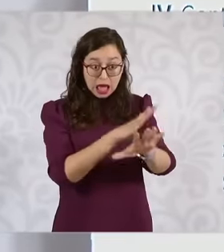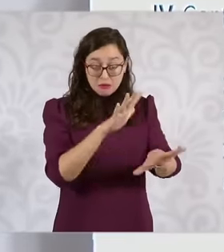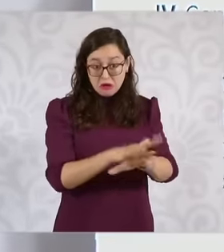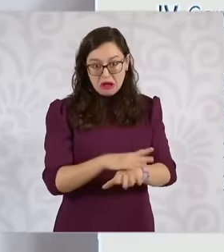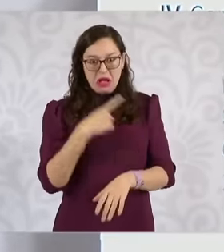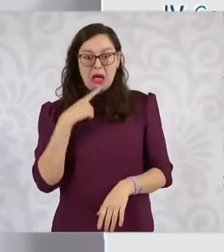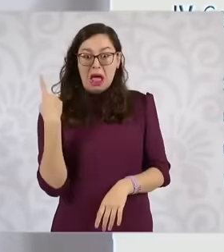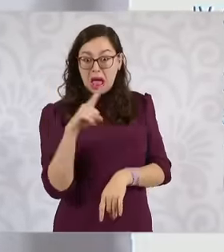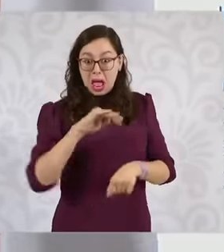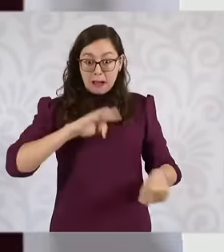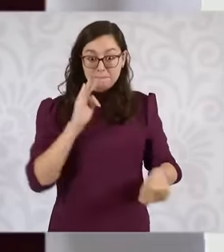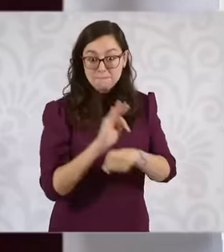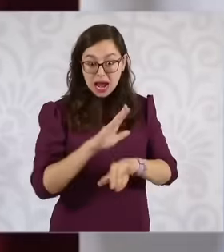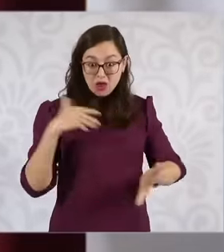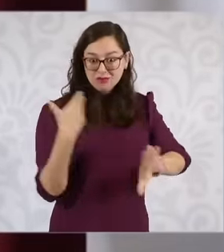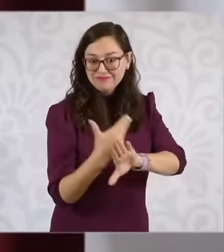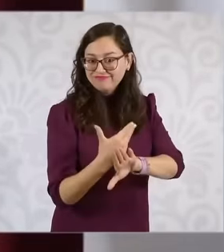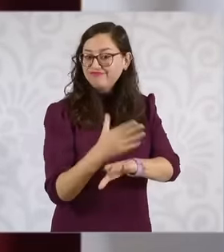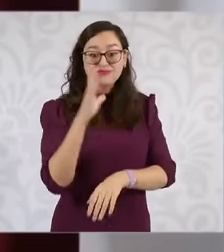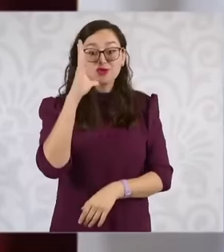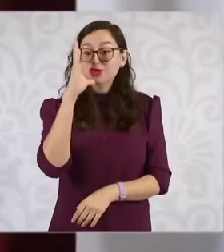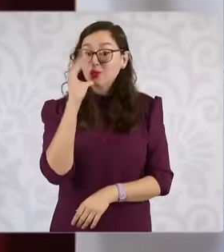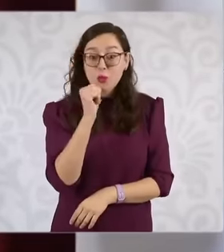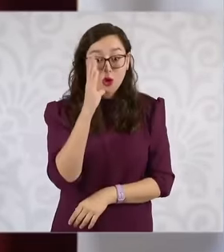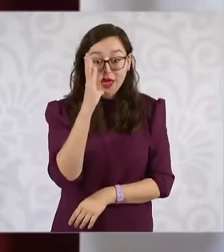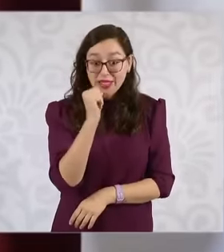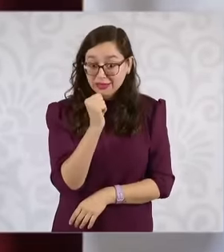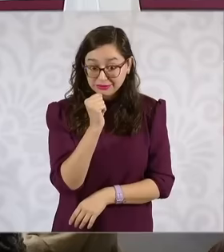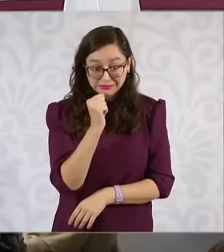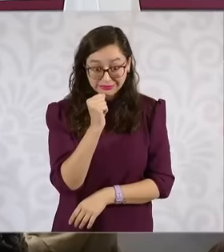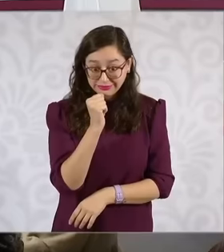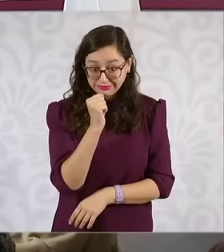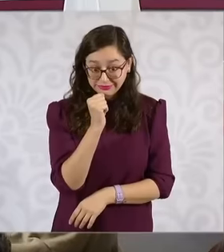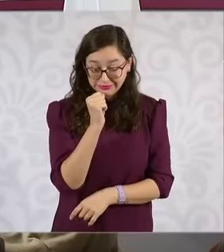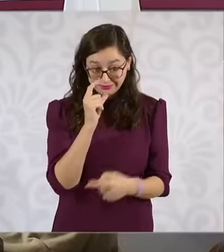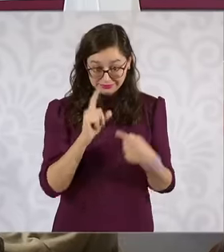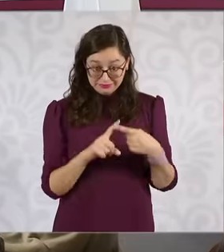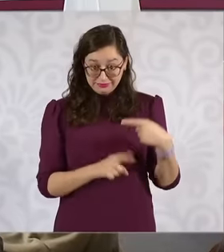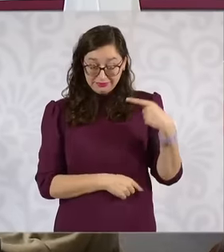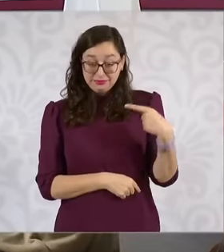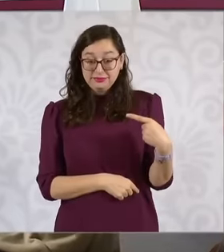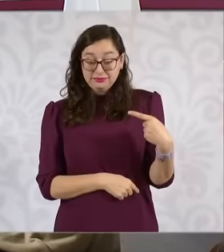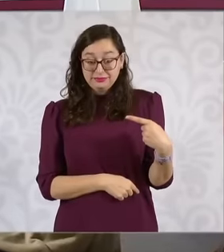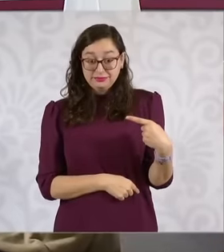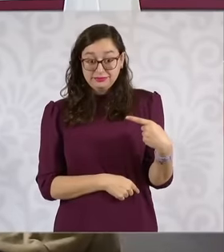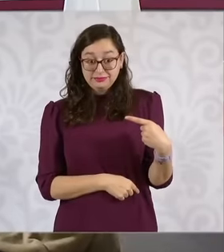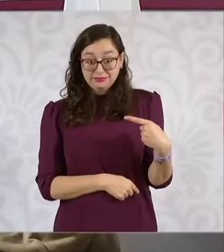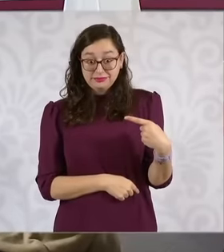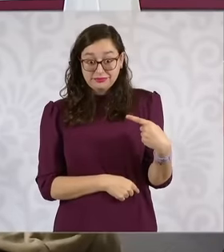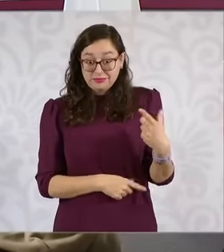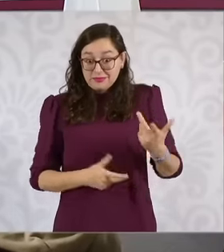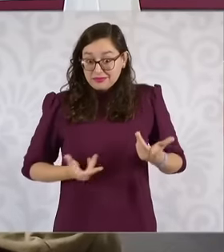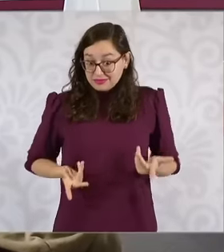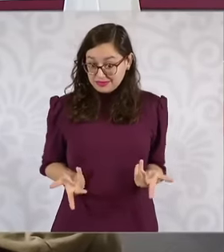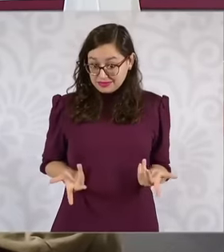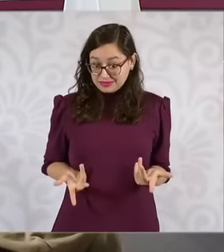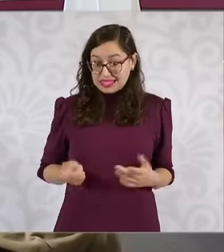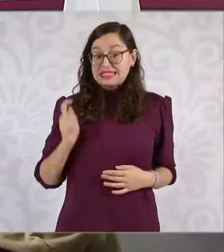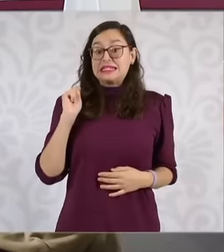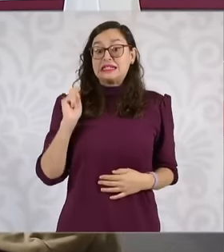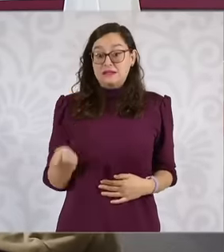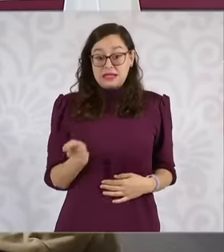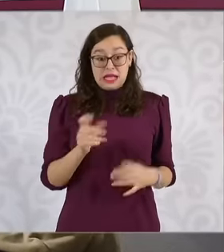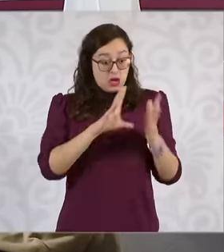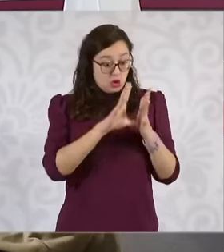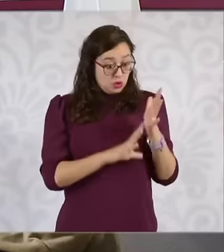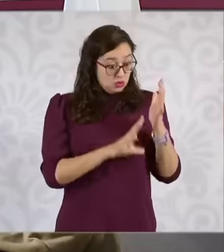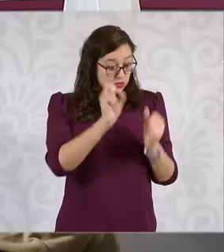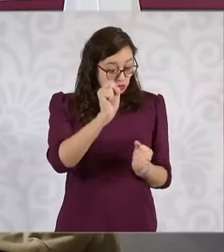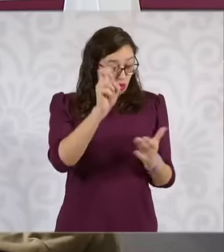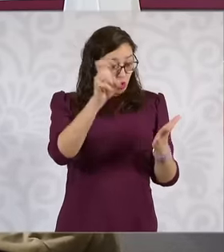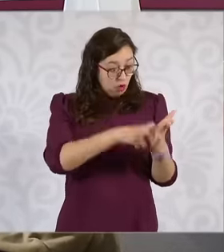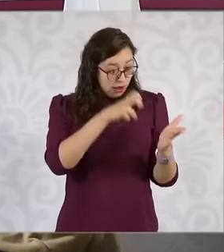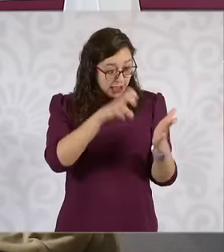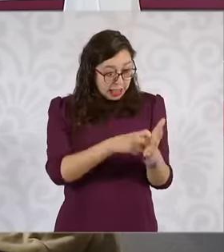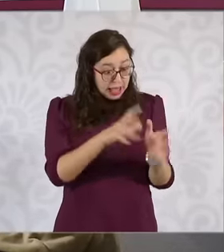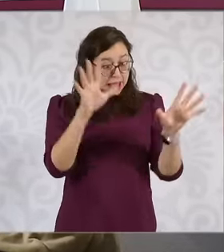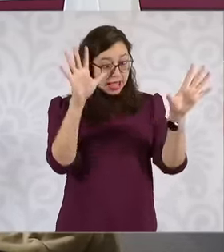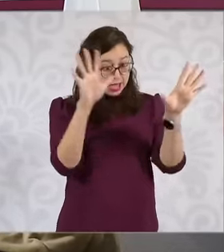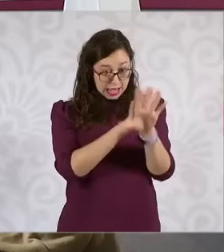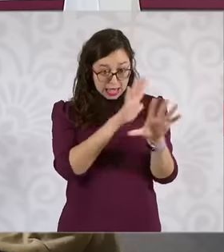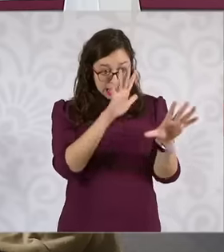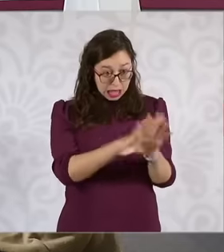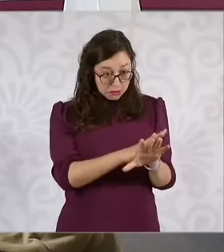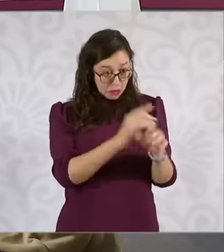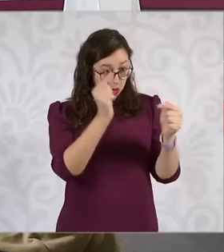that is, there is a reform to the Constitution that meets all the requirements